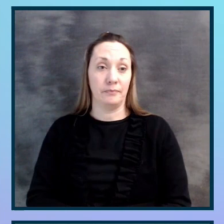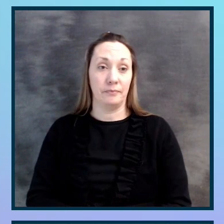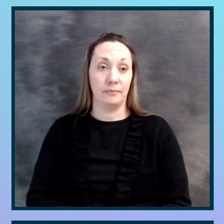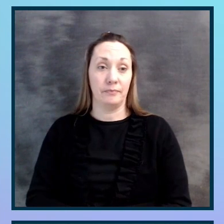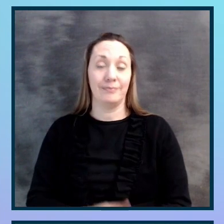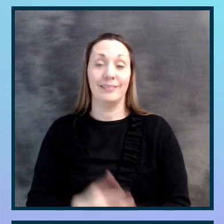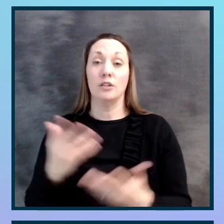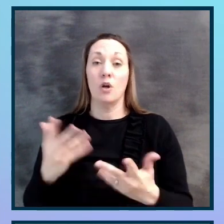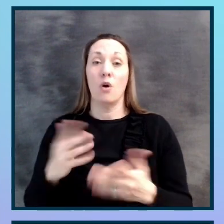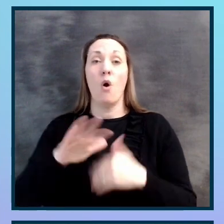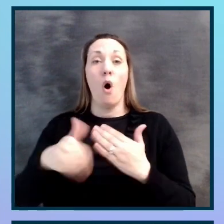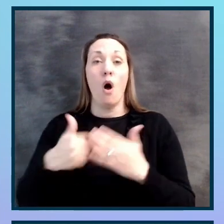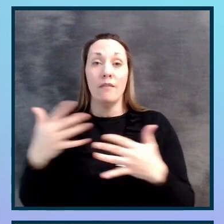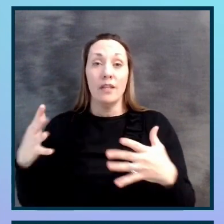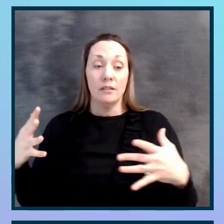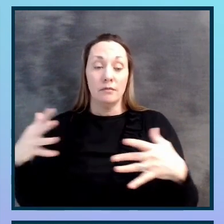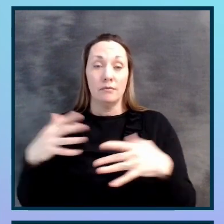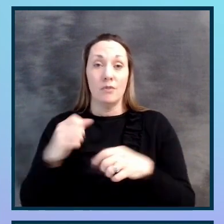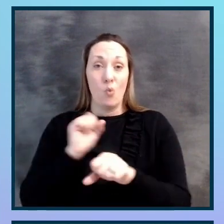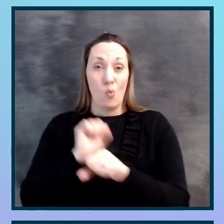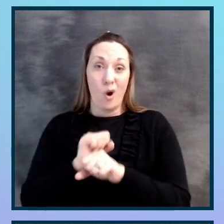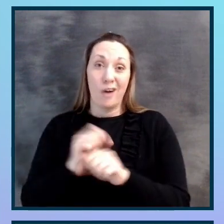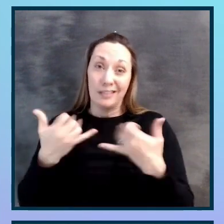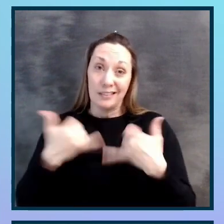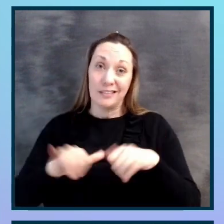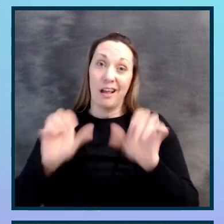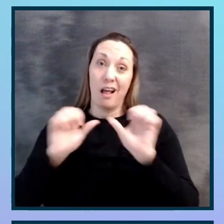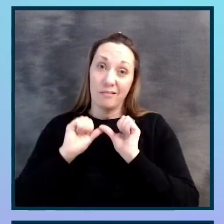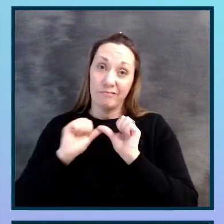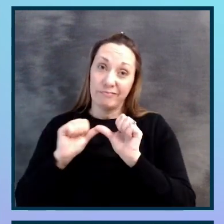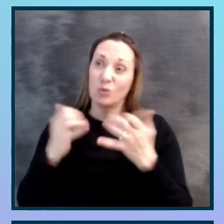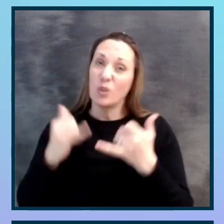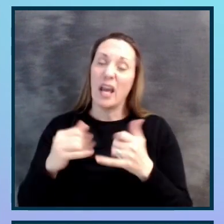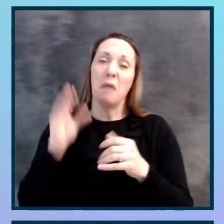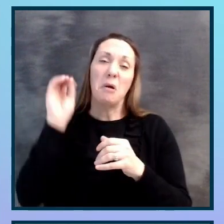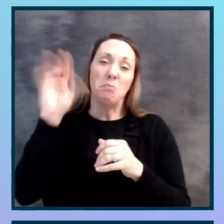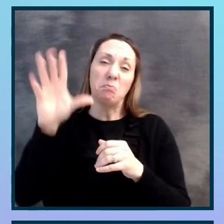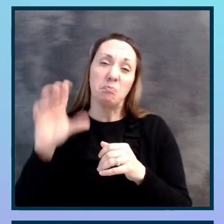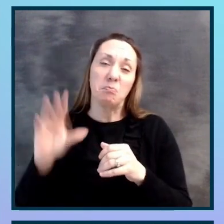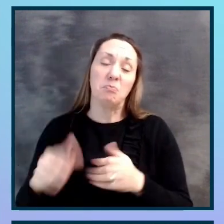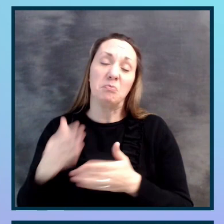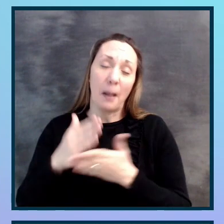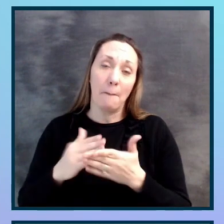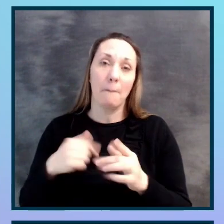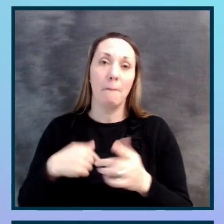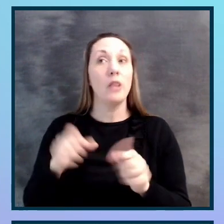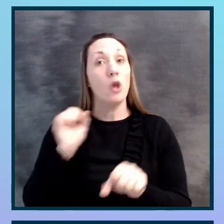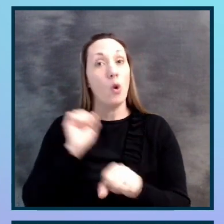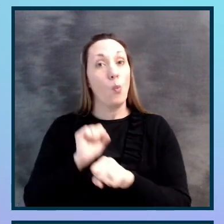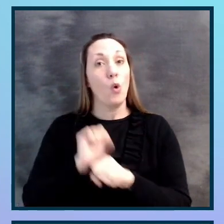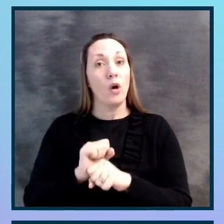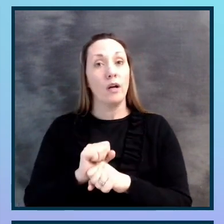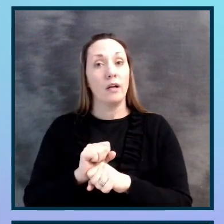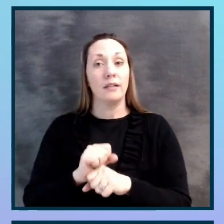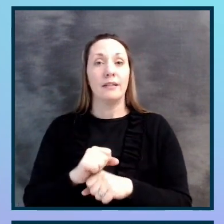So all of this work is ongoing. Today we shared the highlights, but the work is, can be imperfect and frustrating.